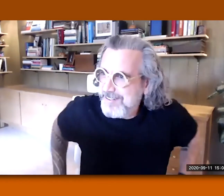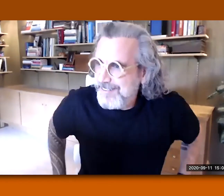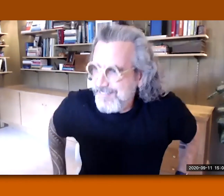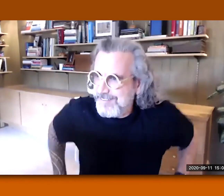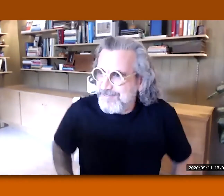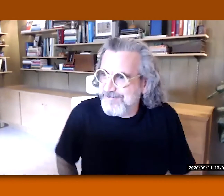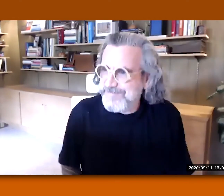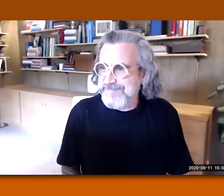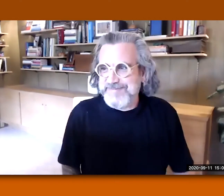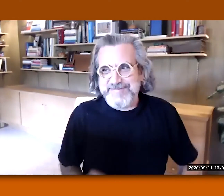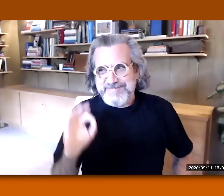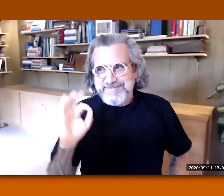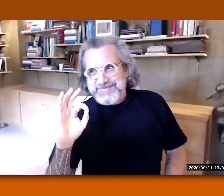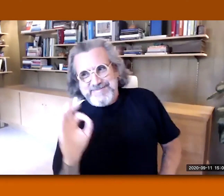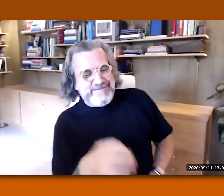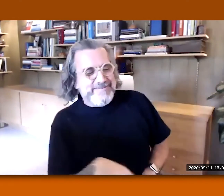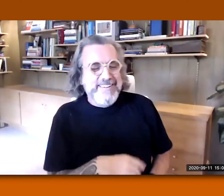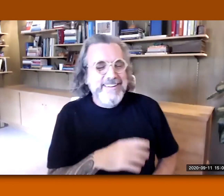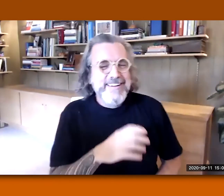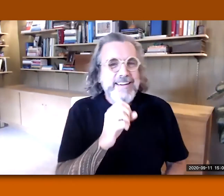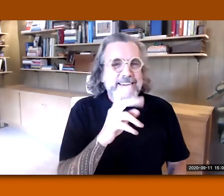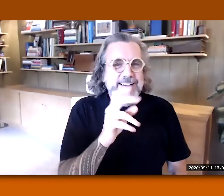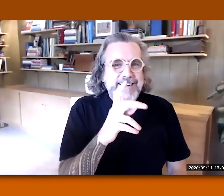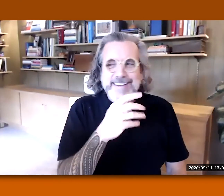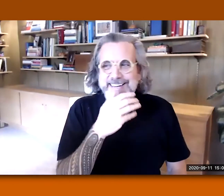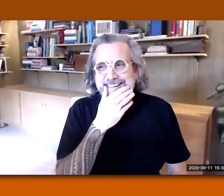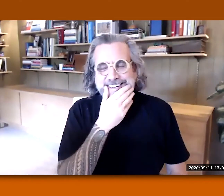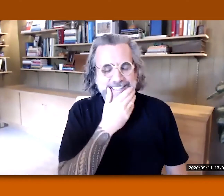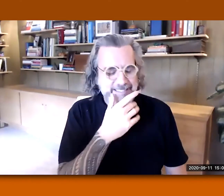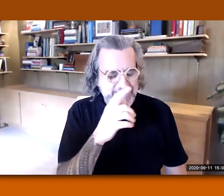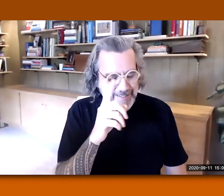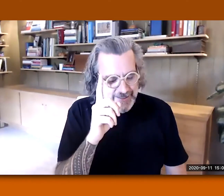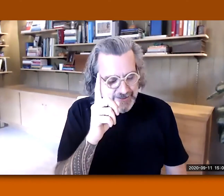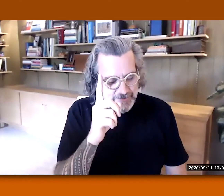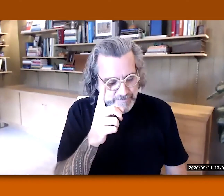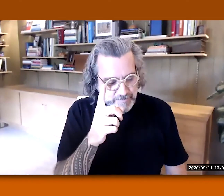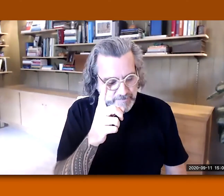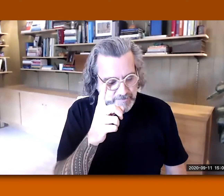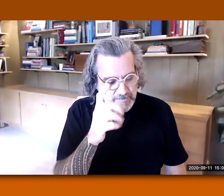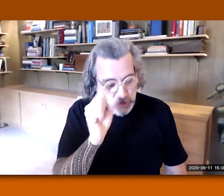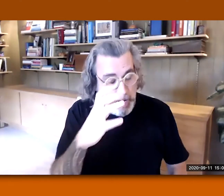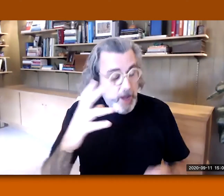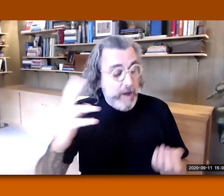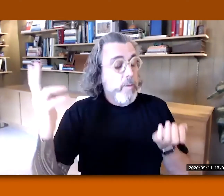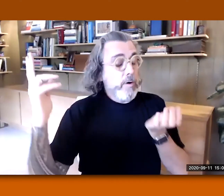and she was distracting me. Stop. OK.